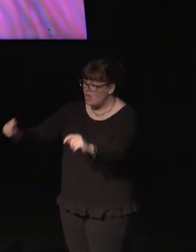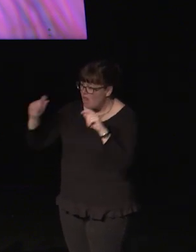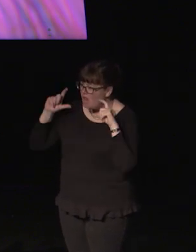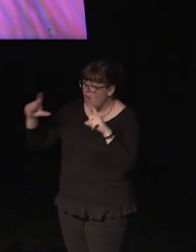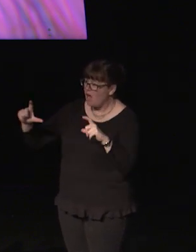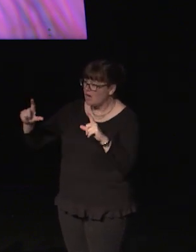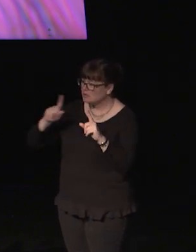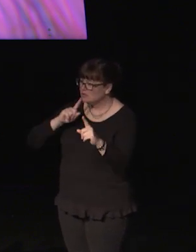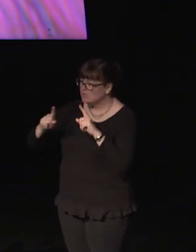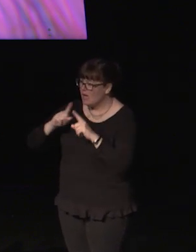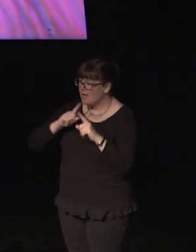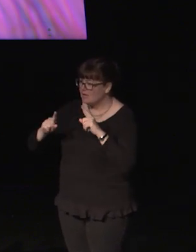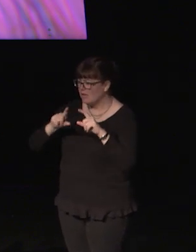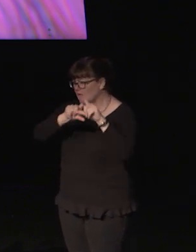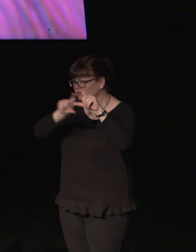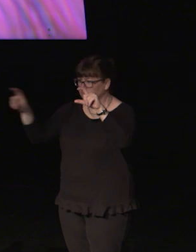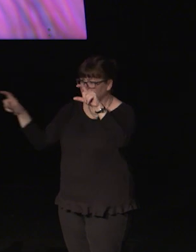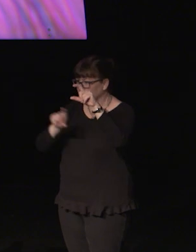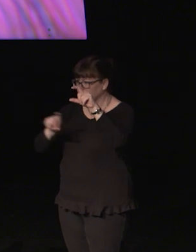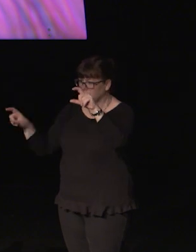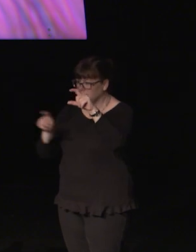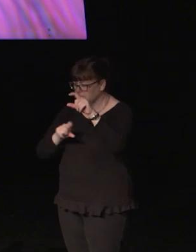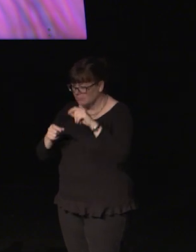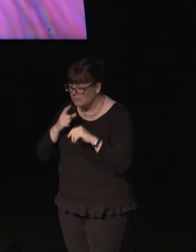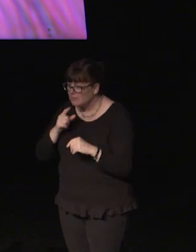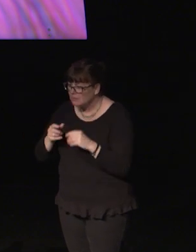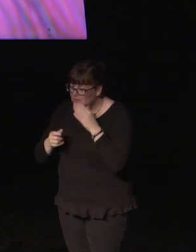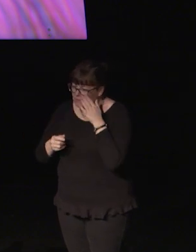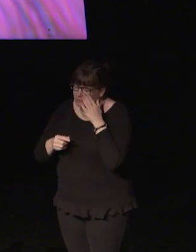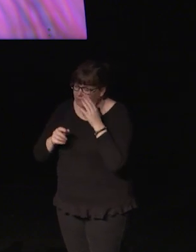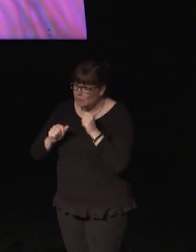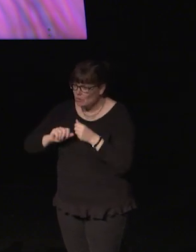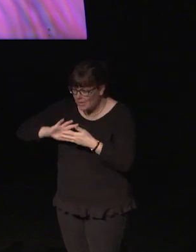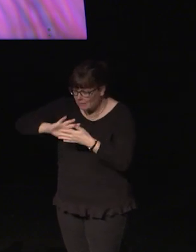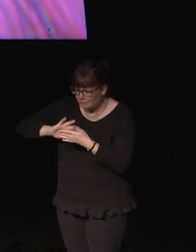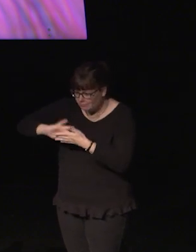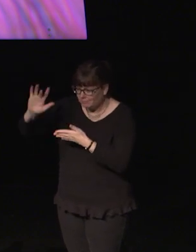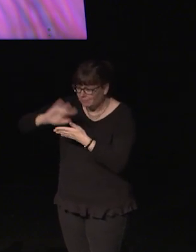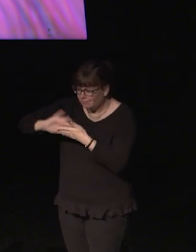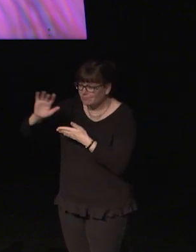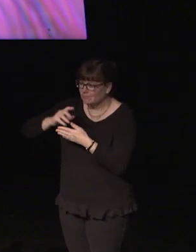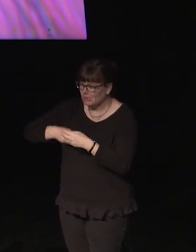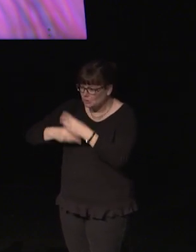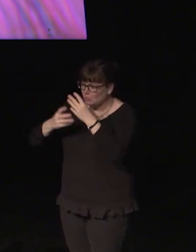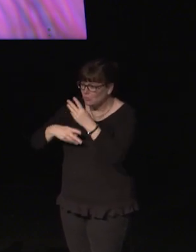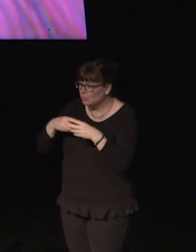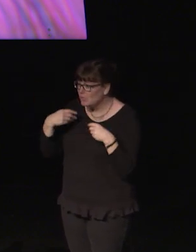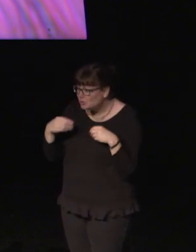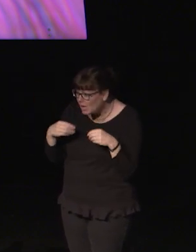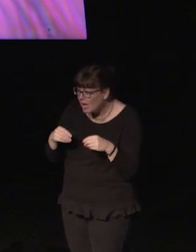it had... There where scrolling through, like the shop, they had like the character dialogue,